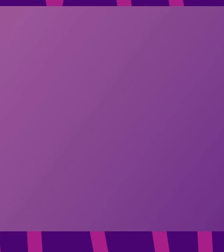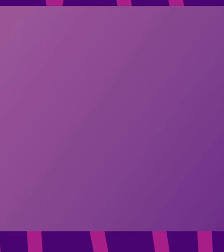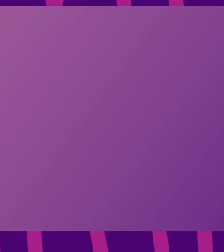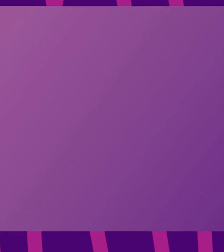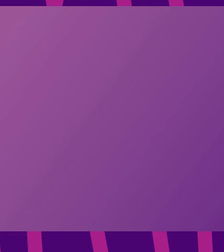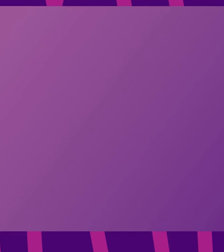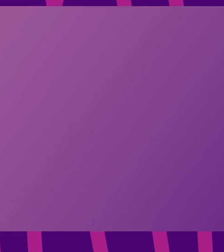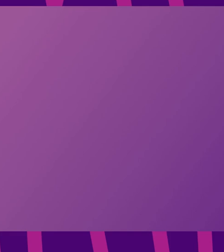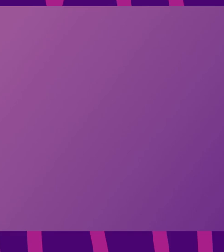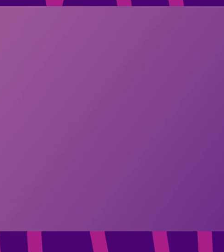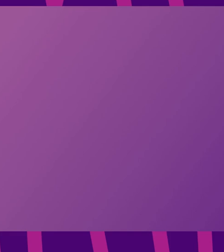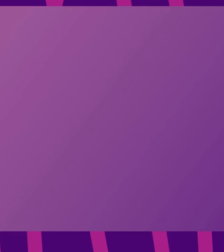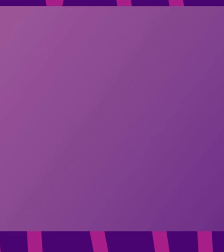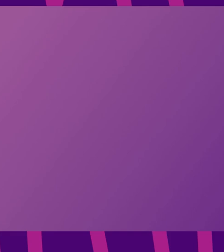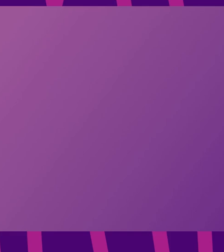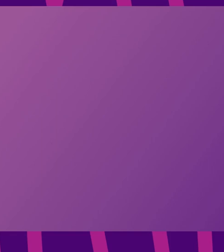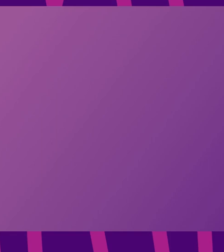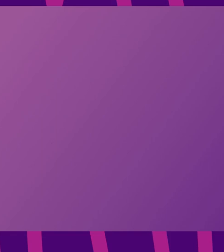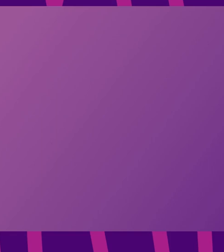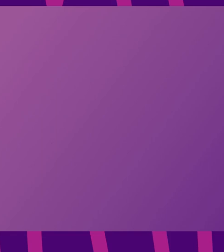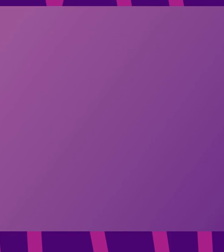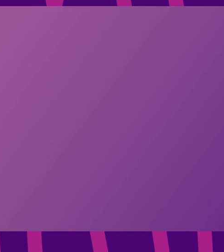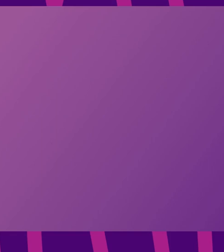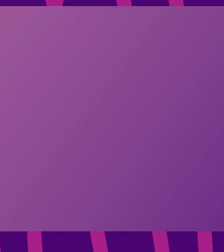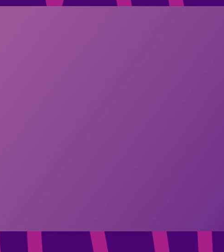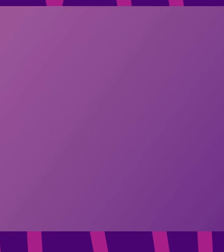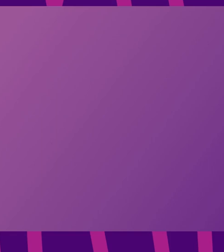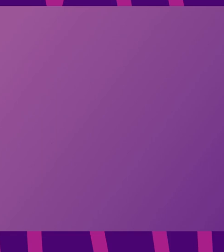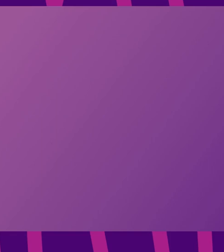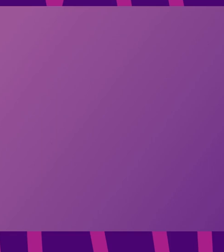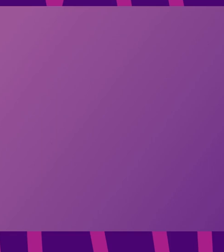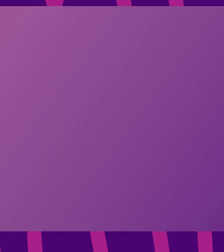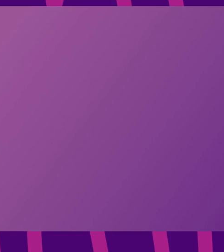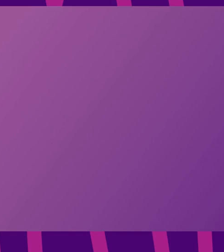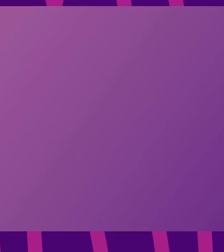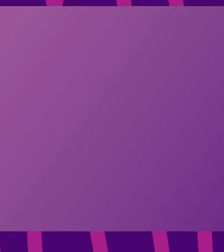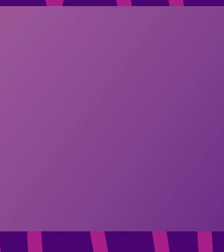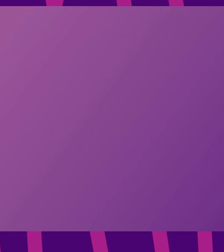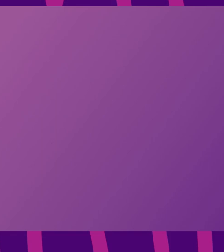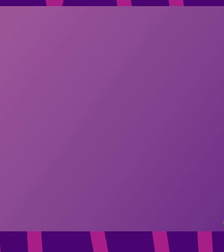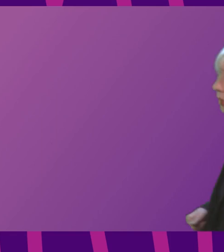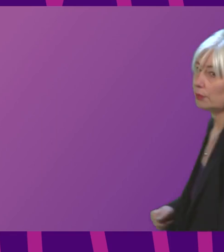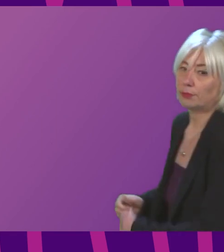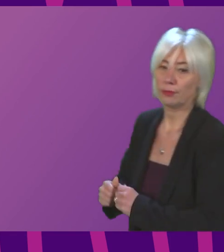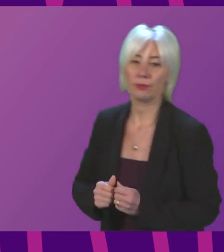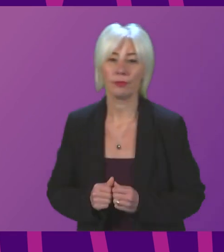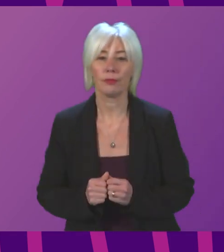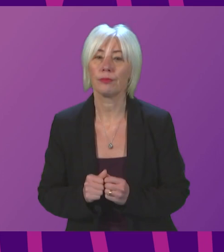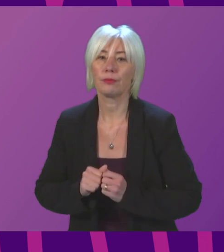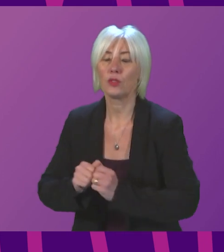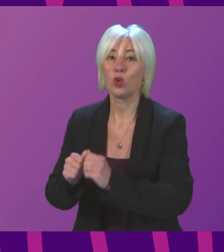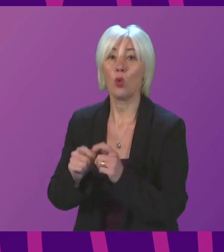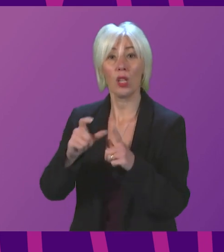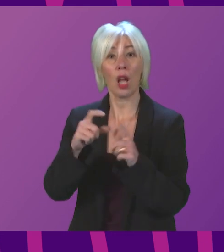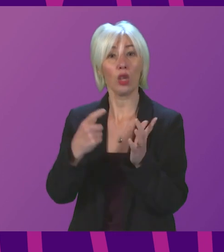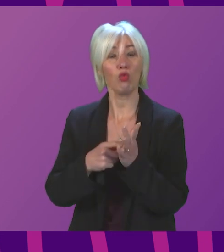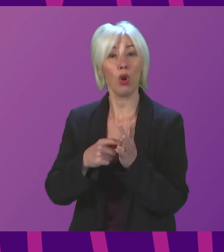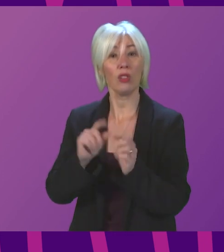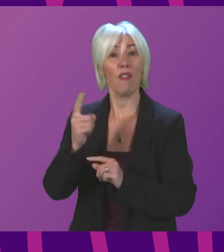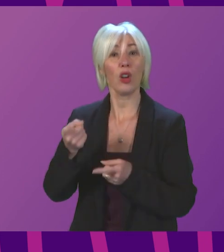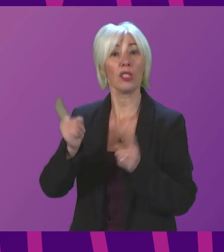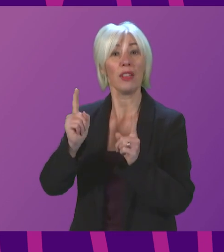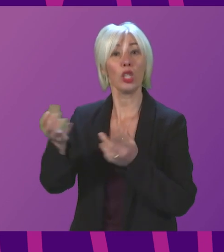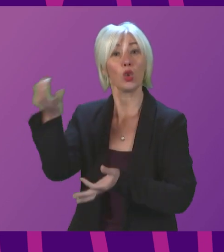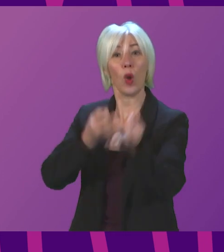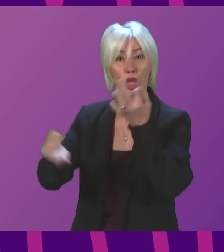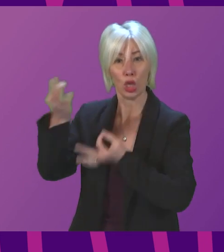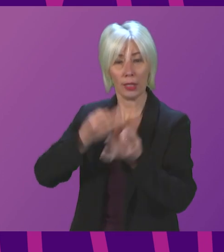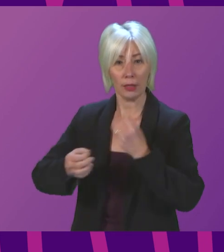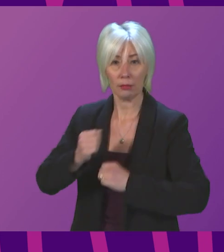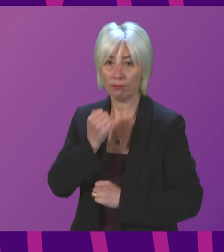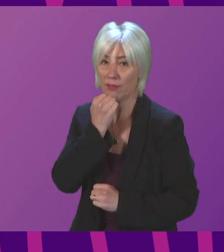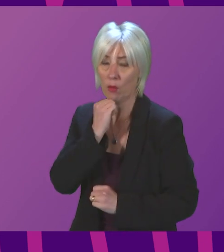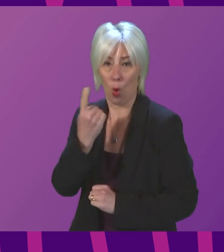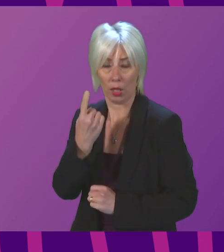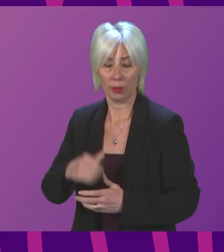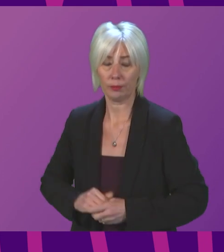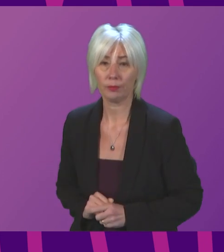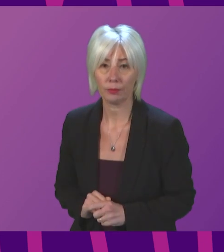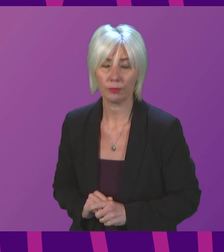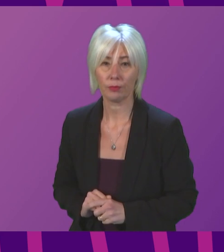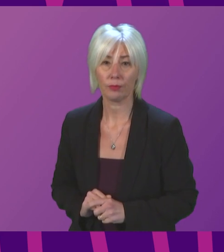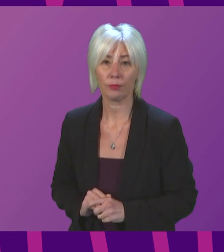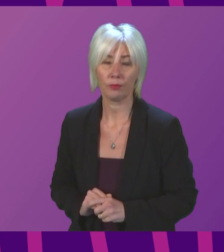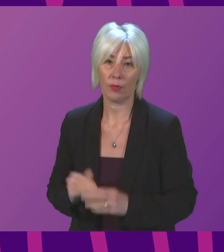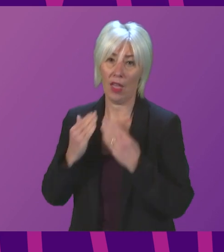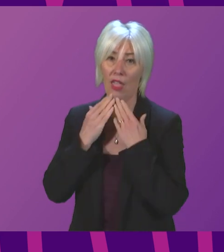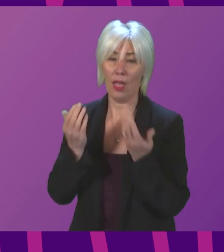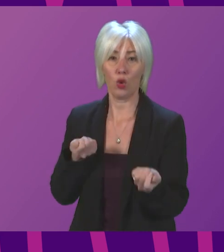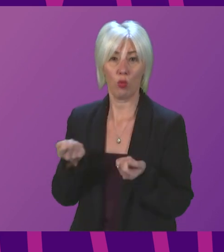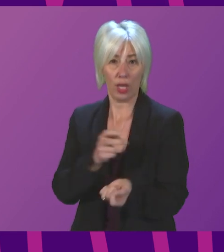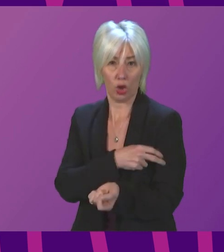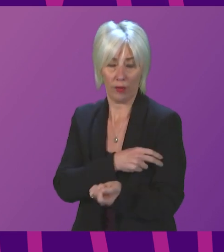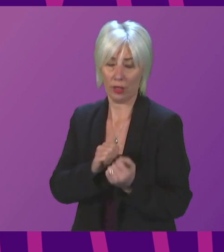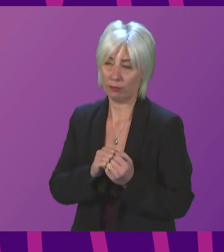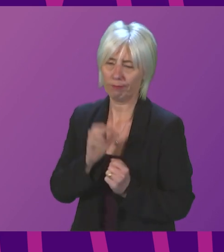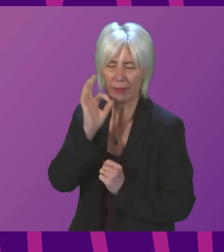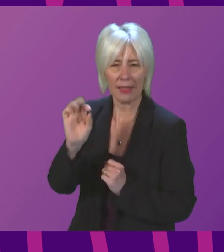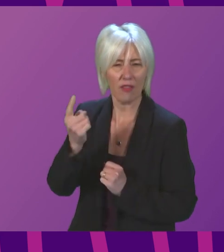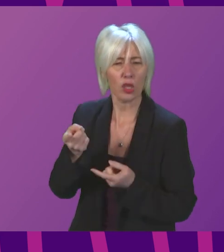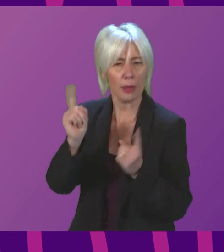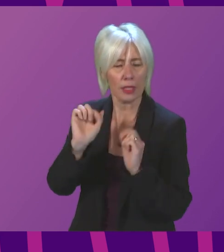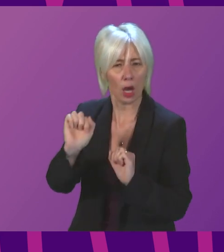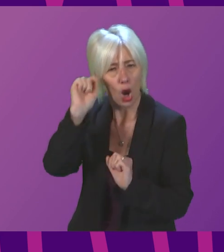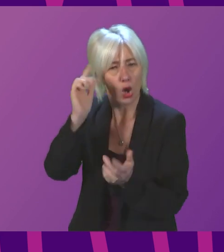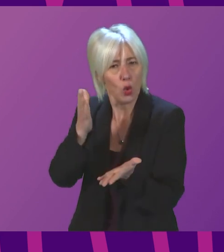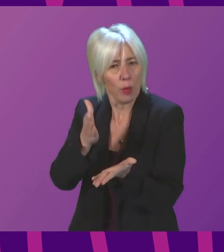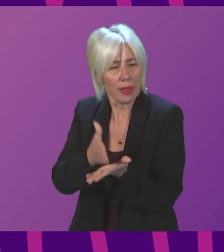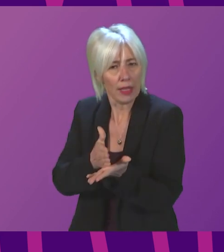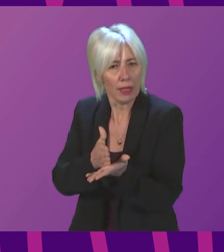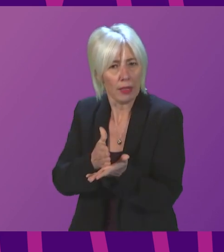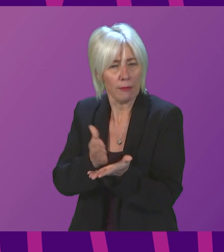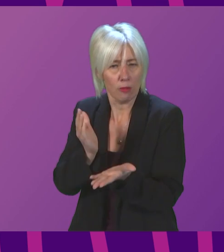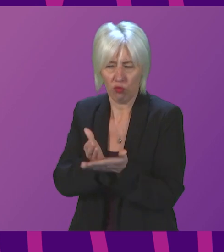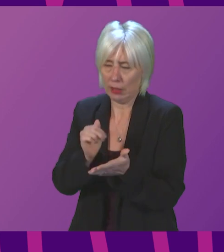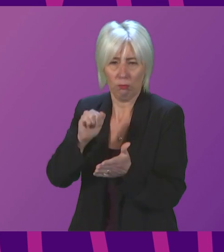Does the First Minister believe that it is a “hard right” policy to support Scotland’s